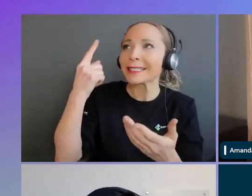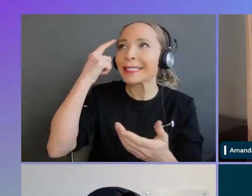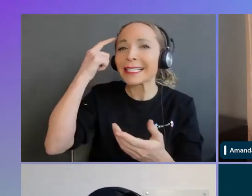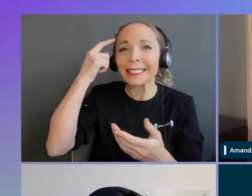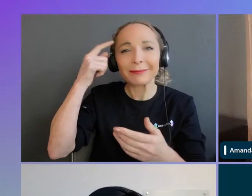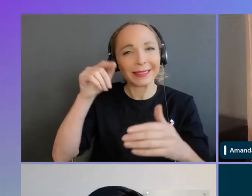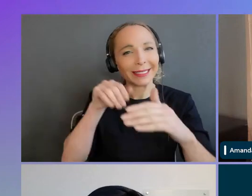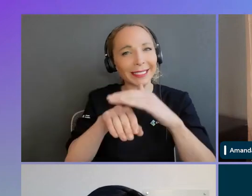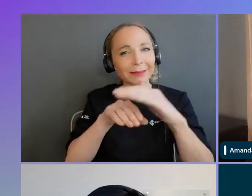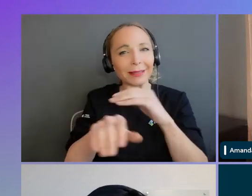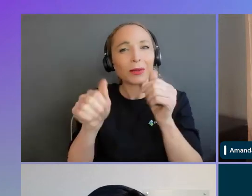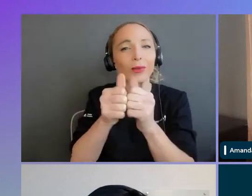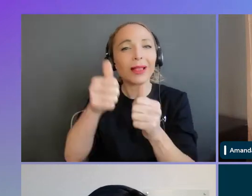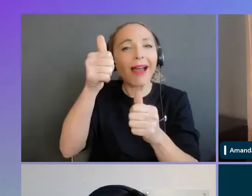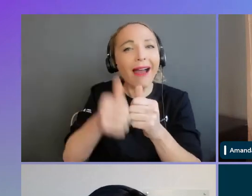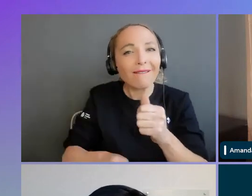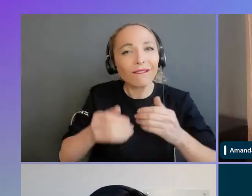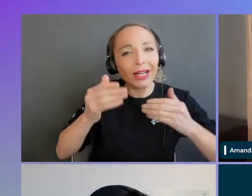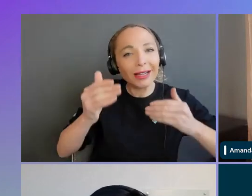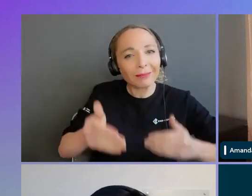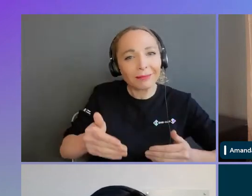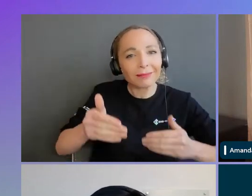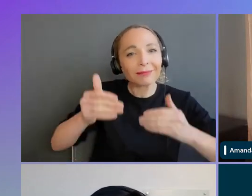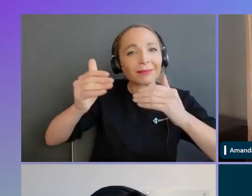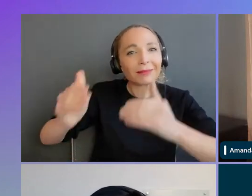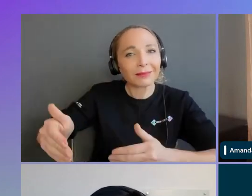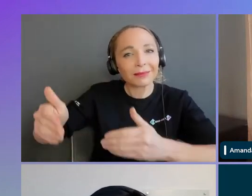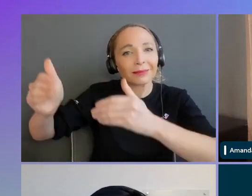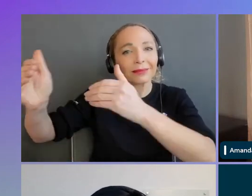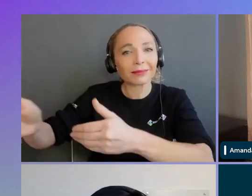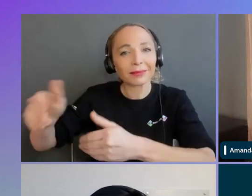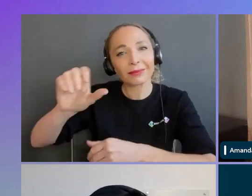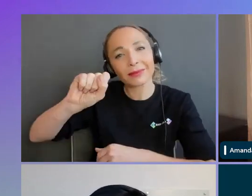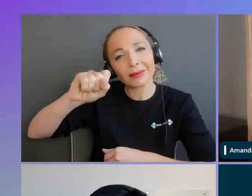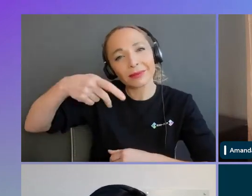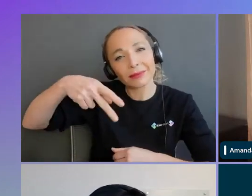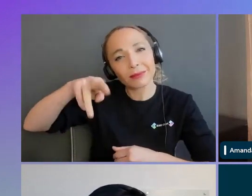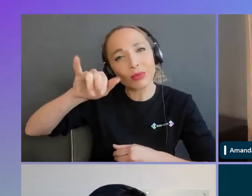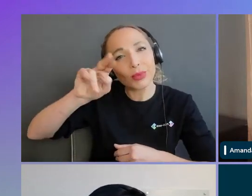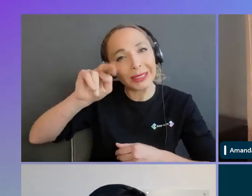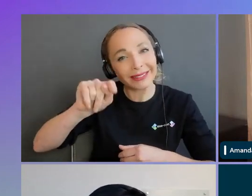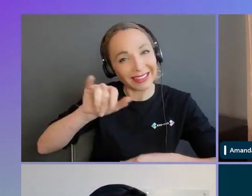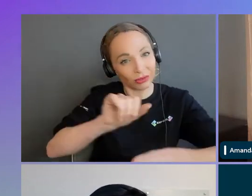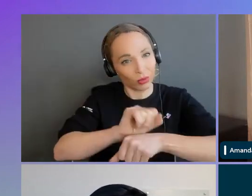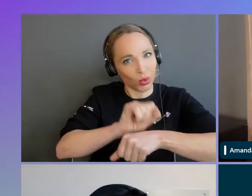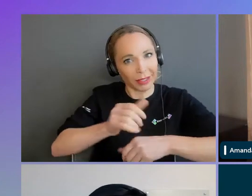um was allocated for accessibility testing. Right. And to overcome these challenges, uh, we made